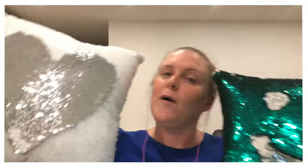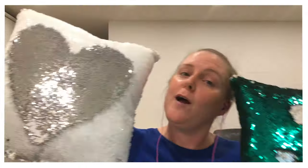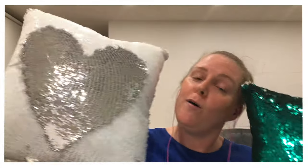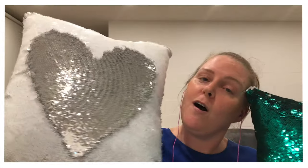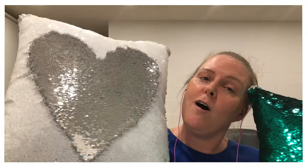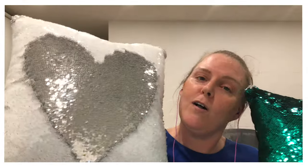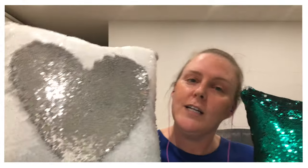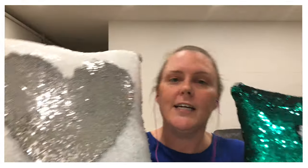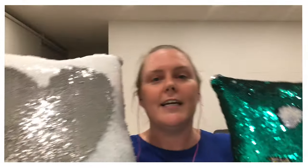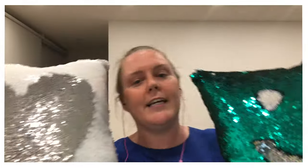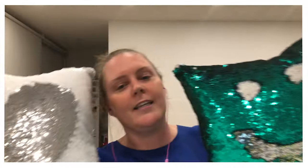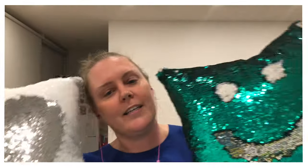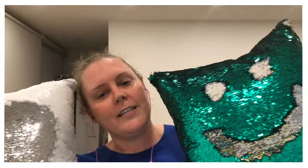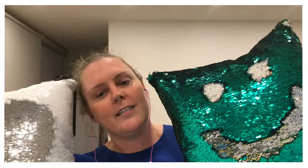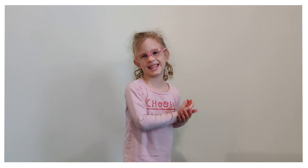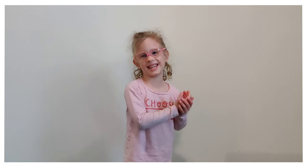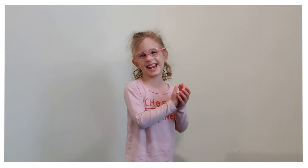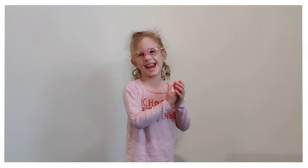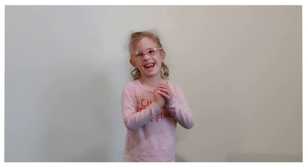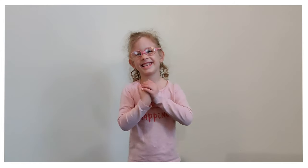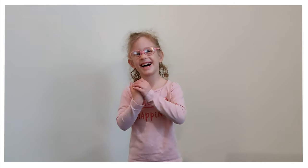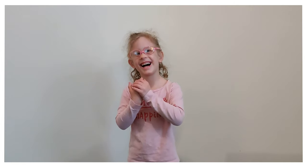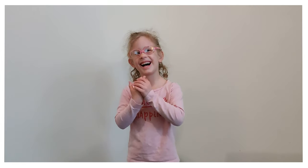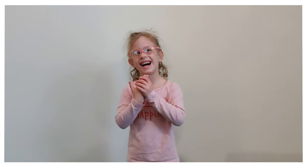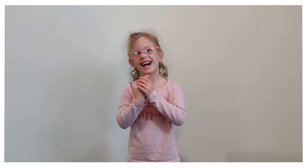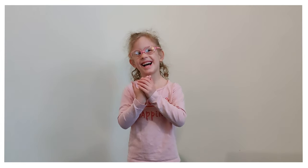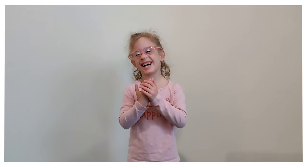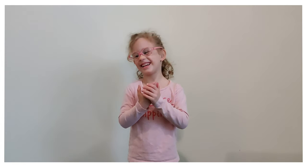we’re all in this together,